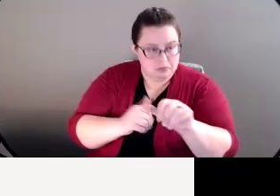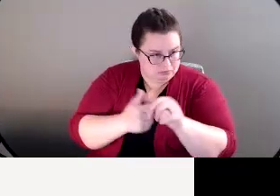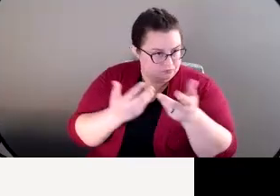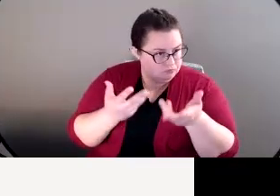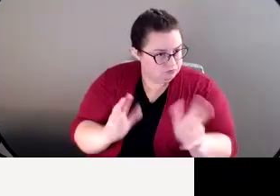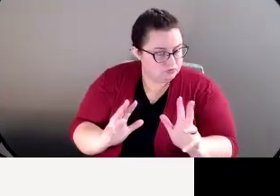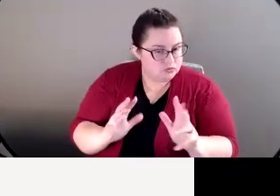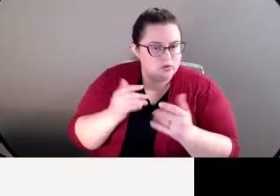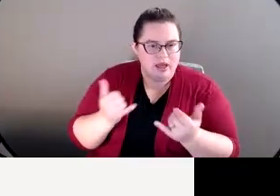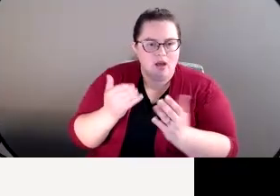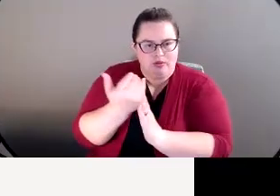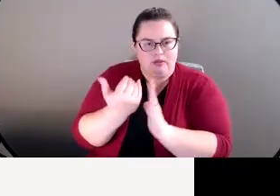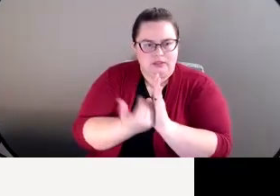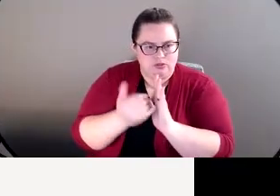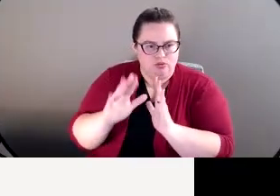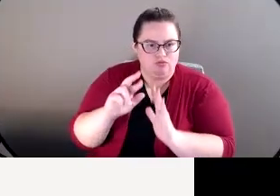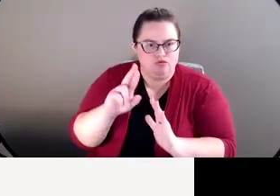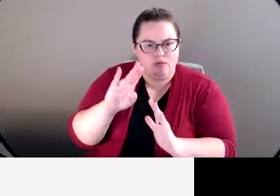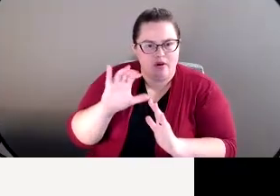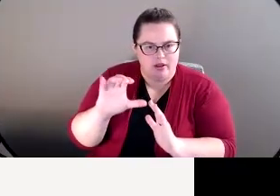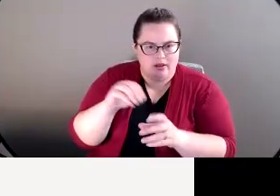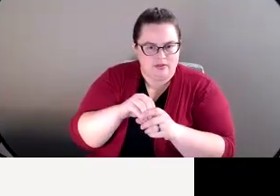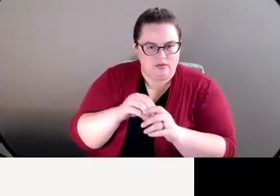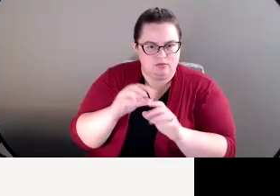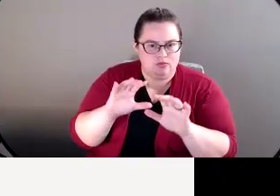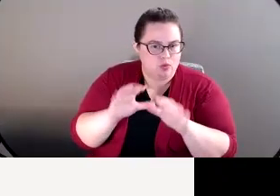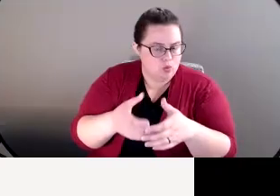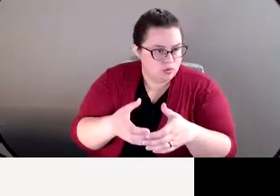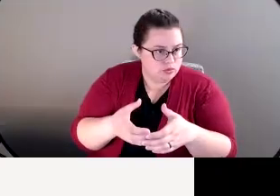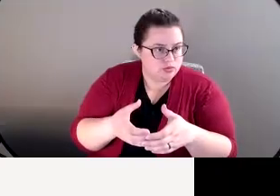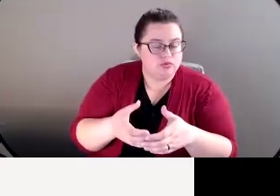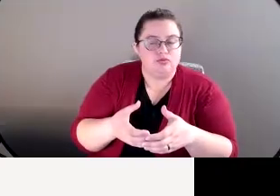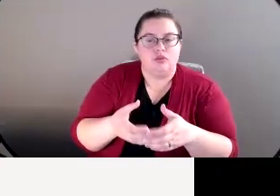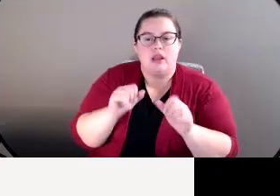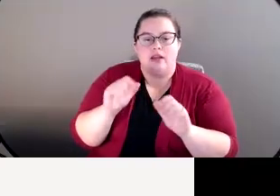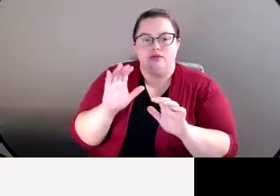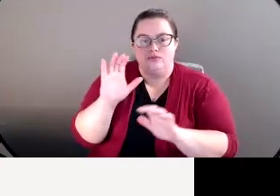You can also search, if you have a lot of rubrics in your course,